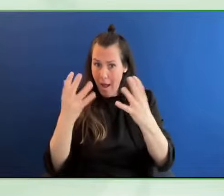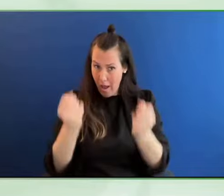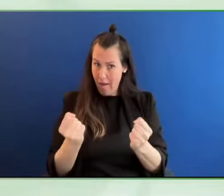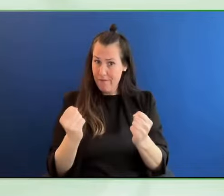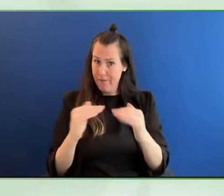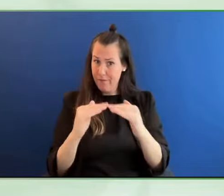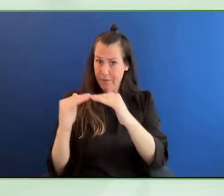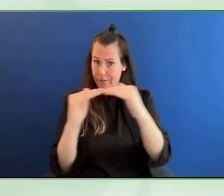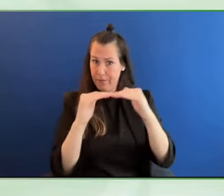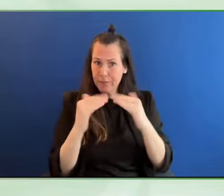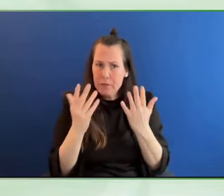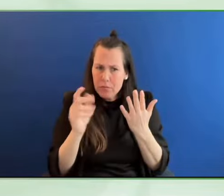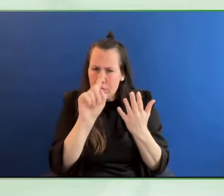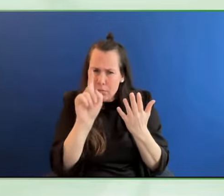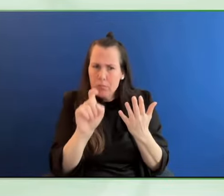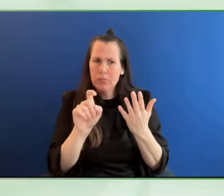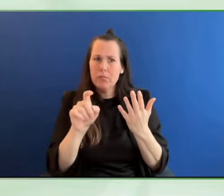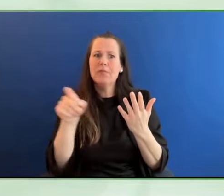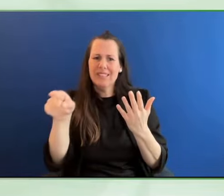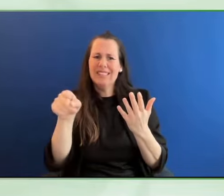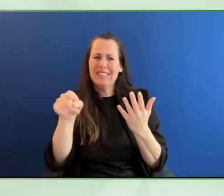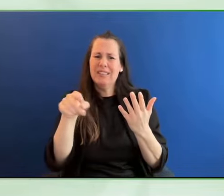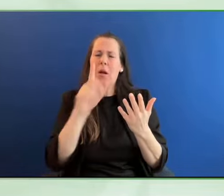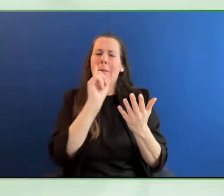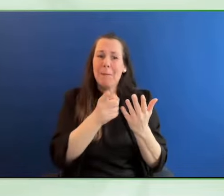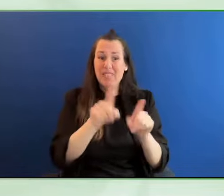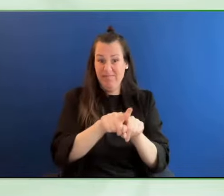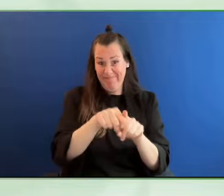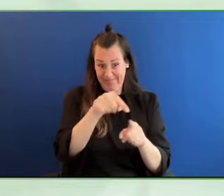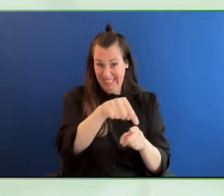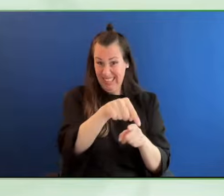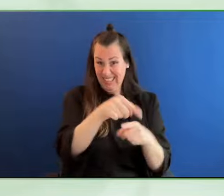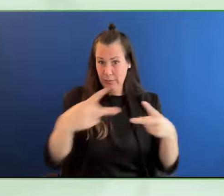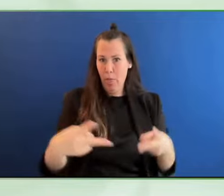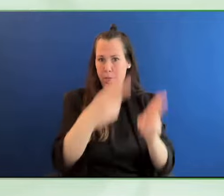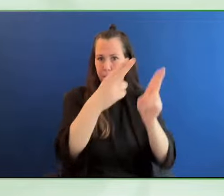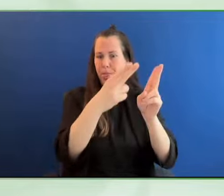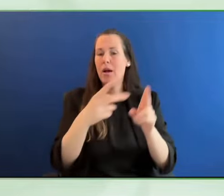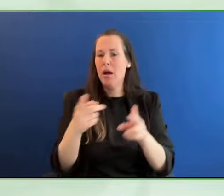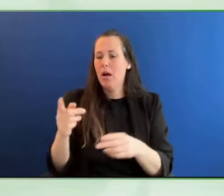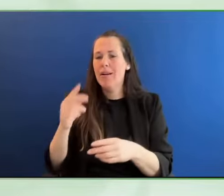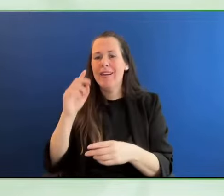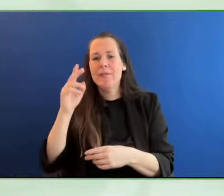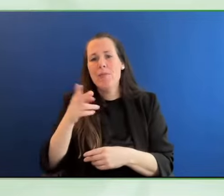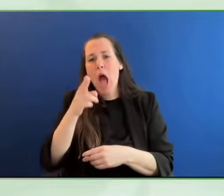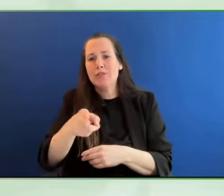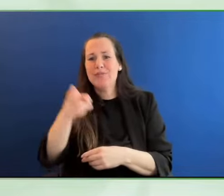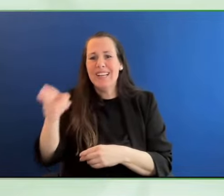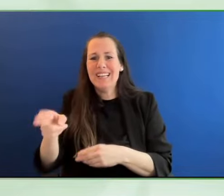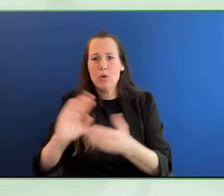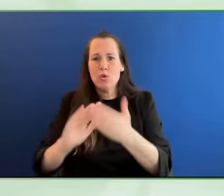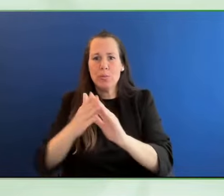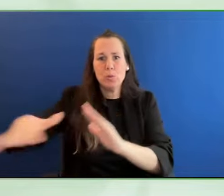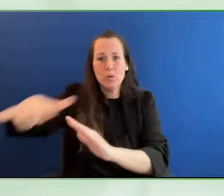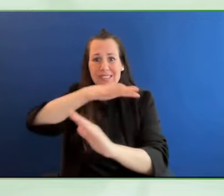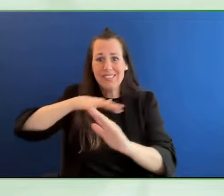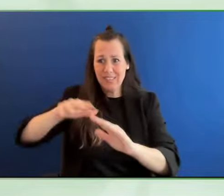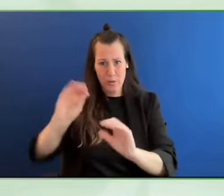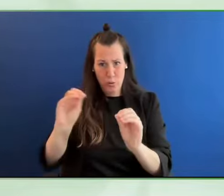Because, we screening out incredible talent because it is a older template, older process.